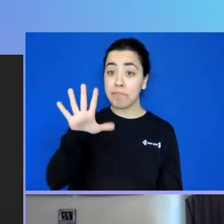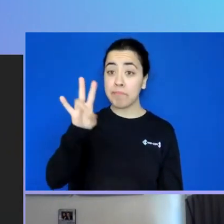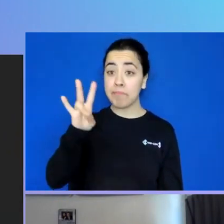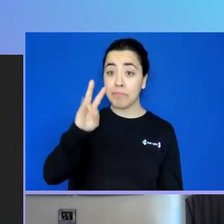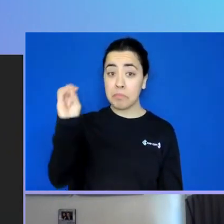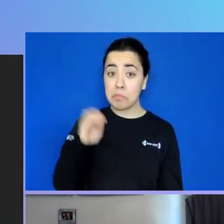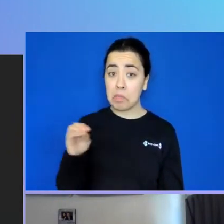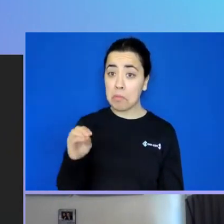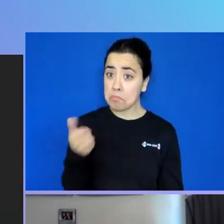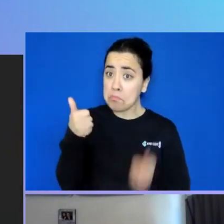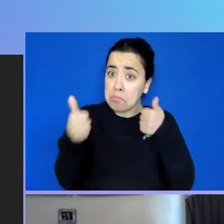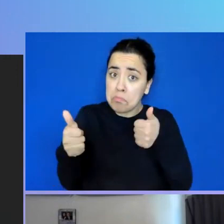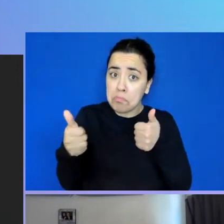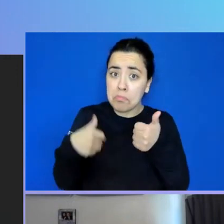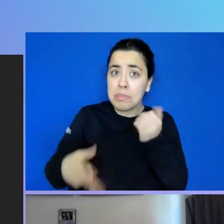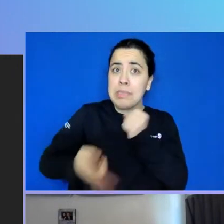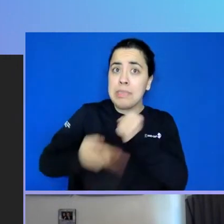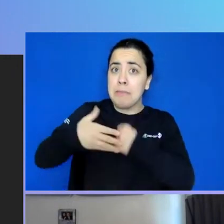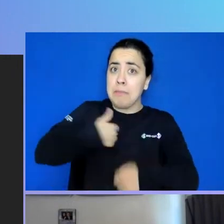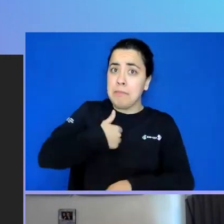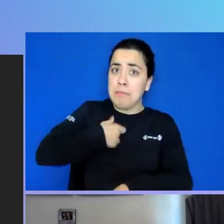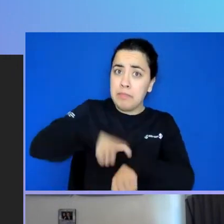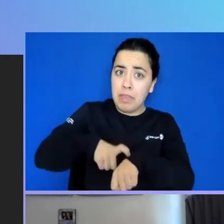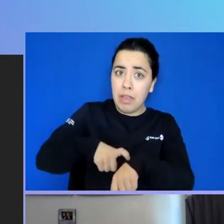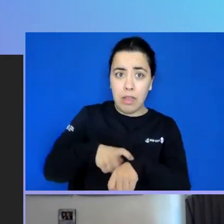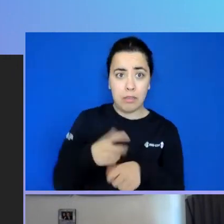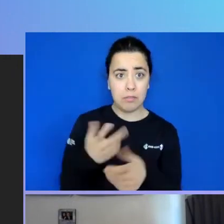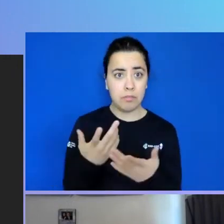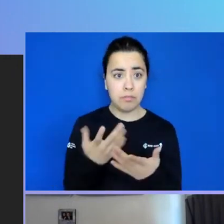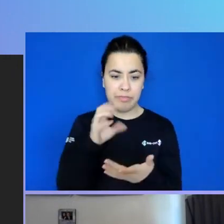than half of the time that my QA team was spending all the extra